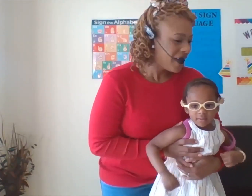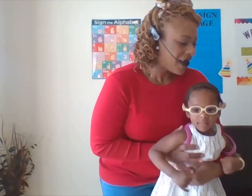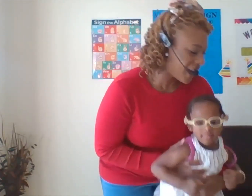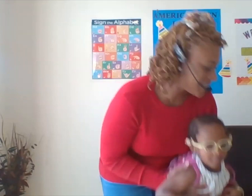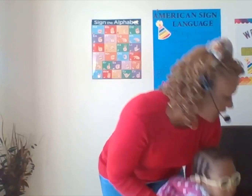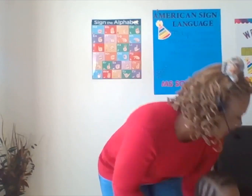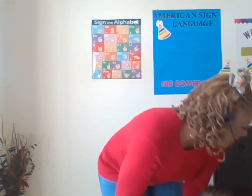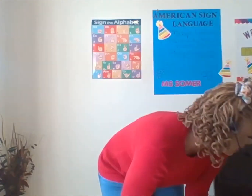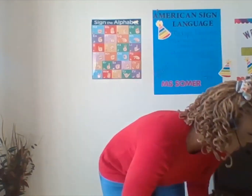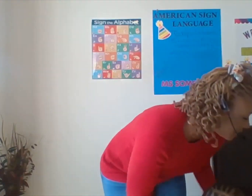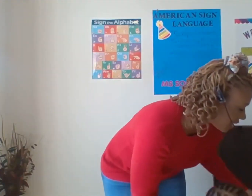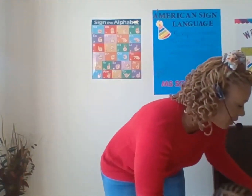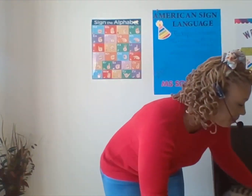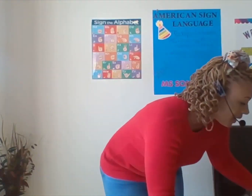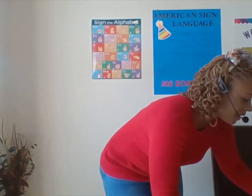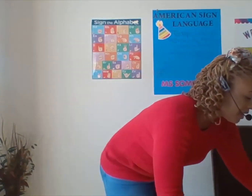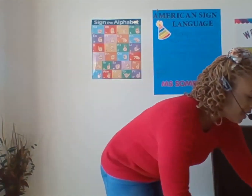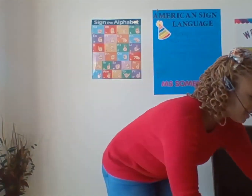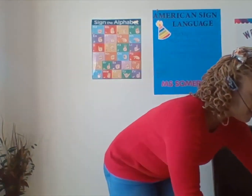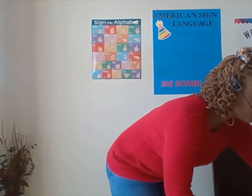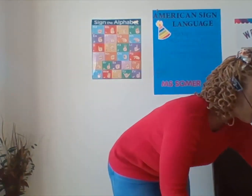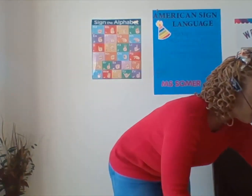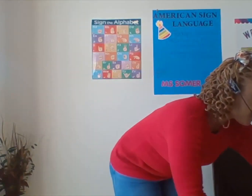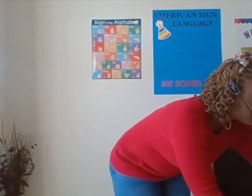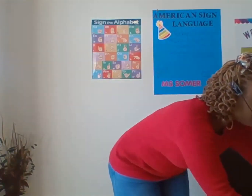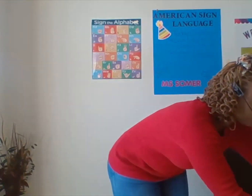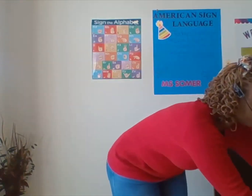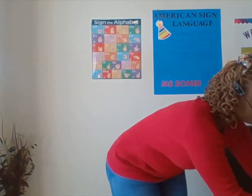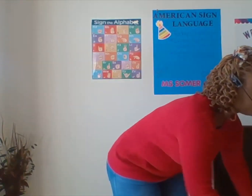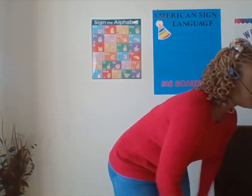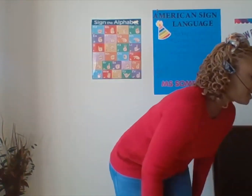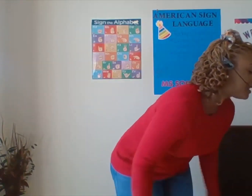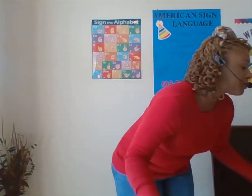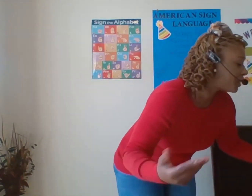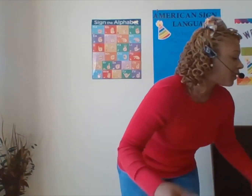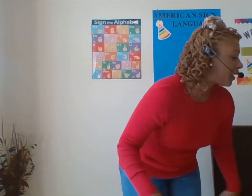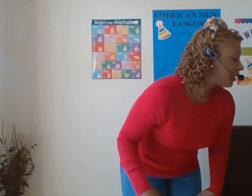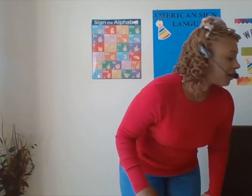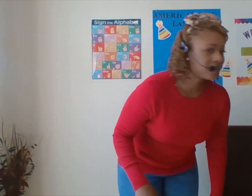all right journey go ahead and take your bucket you can find some play there all